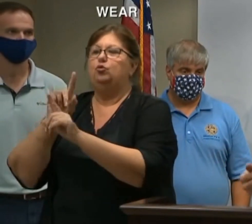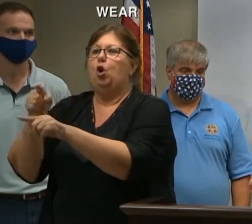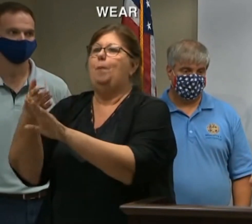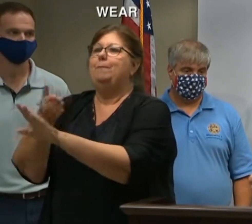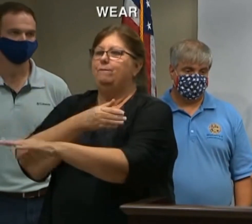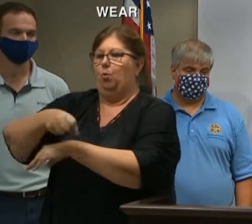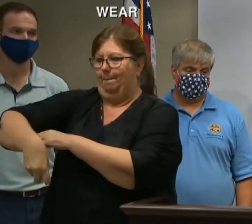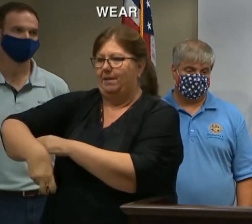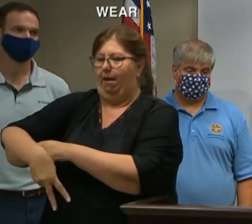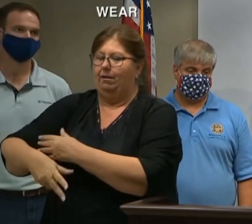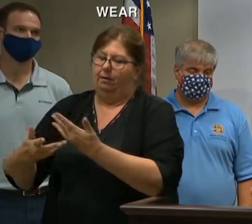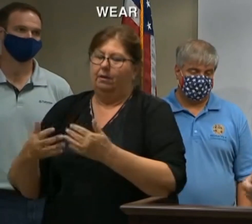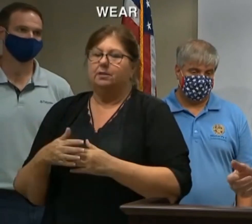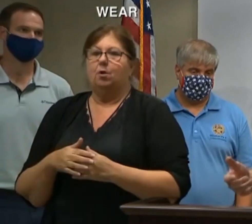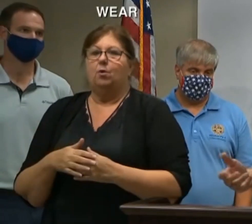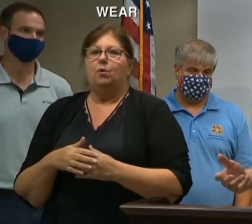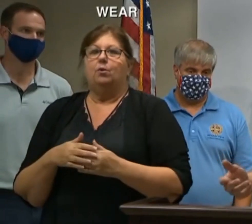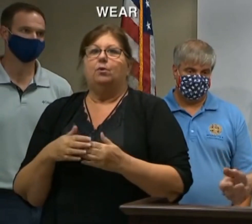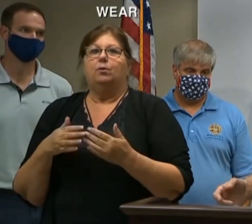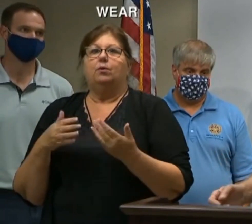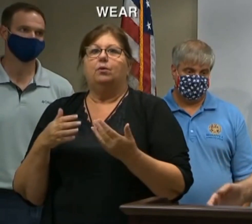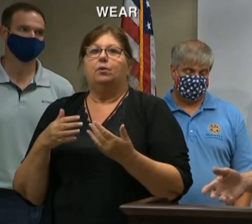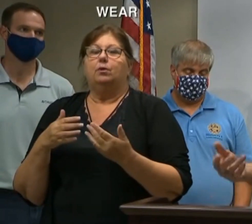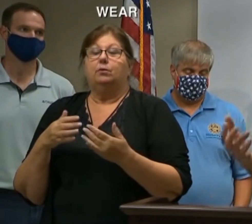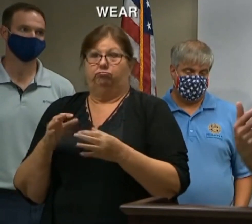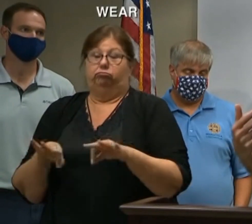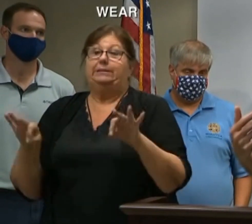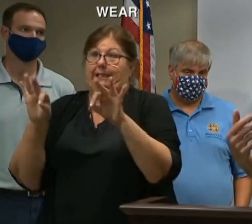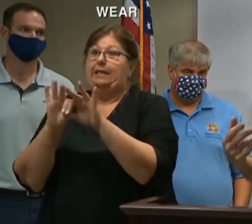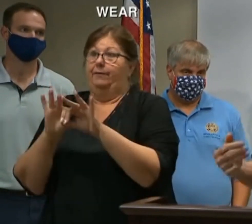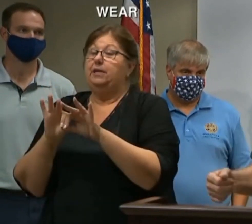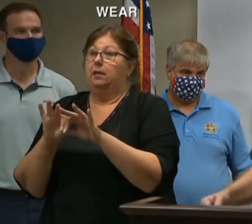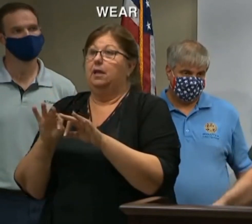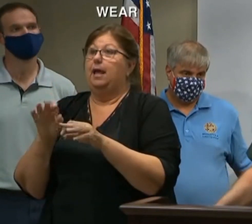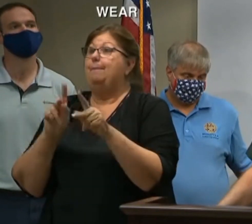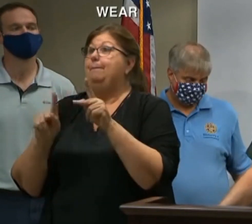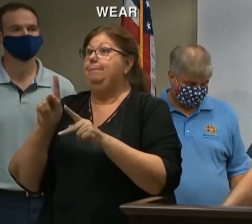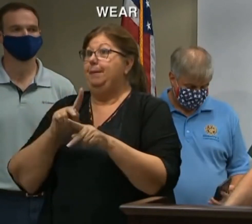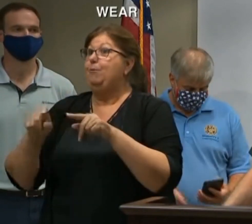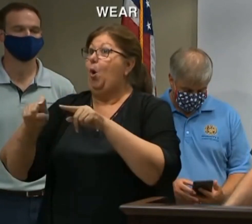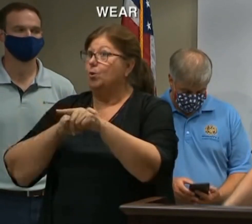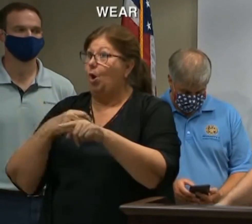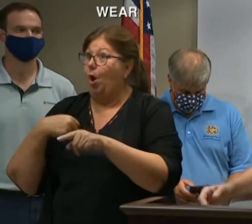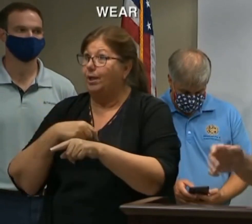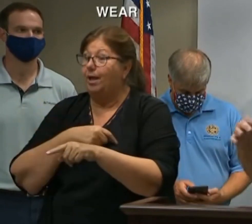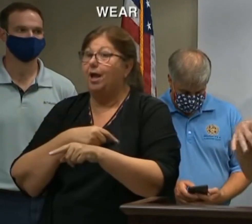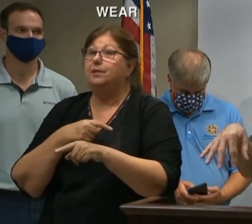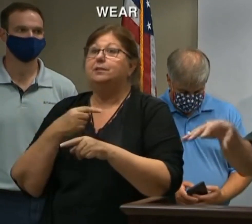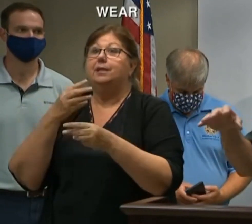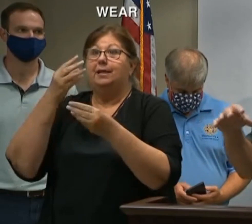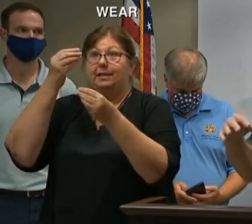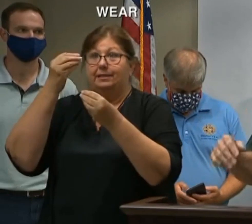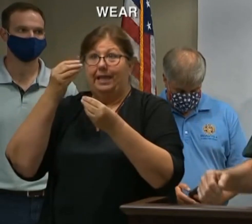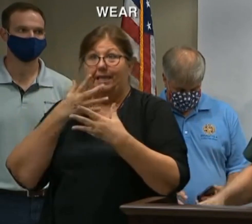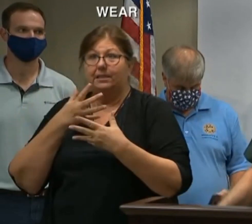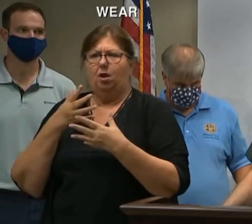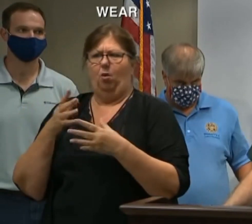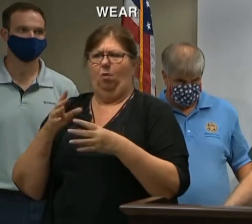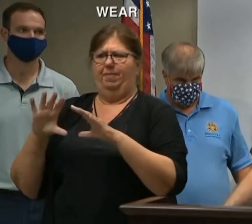o'clock but yeah it's significant we found and we get calls from citizens uh you know that there are groups of people wandering around in their neighborhood and so